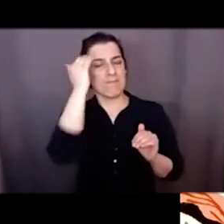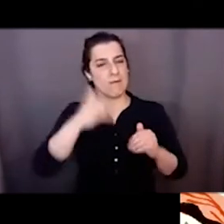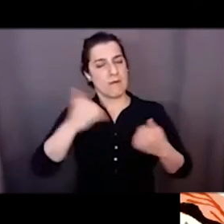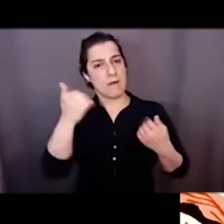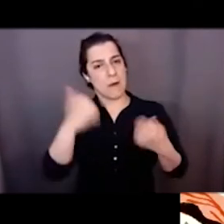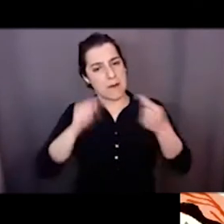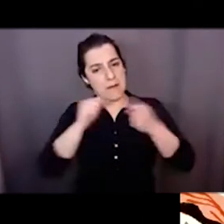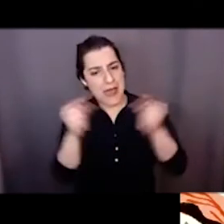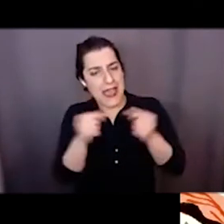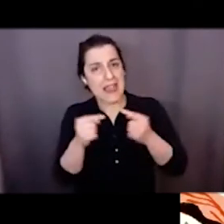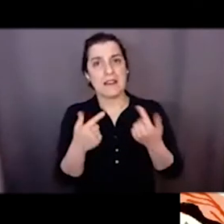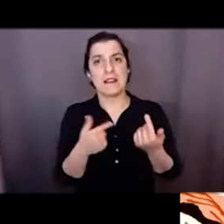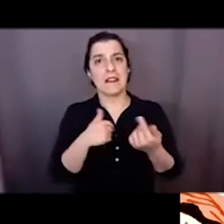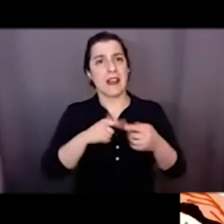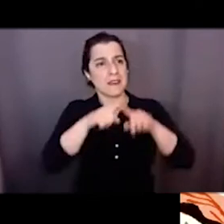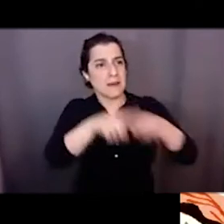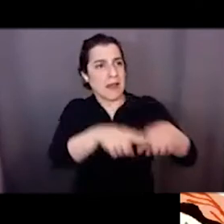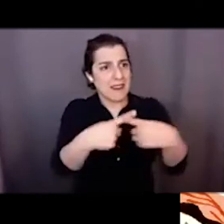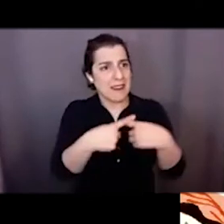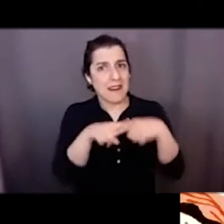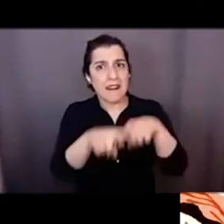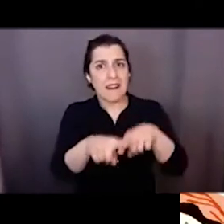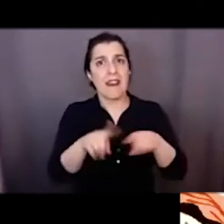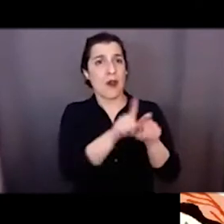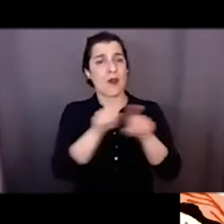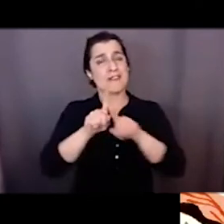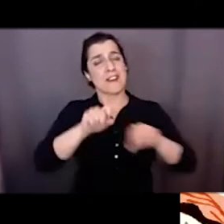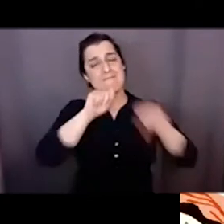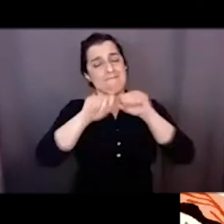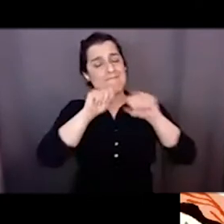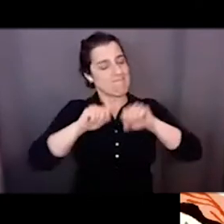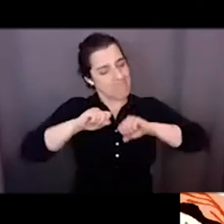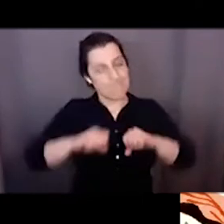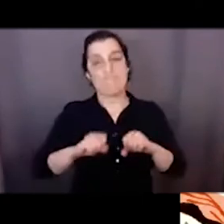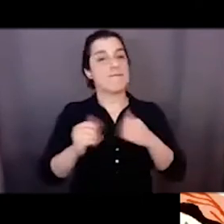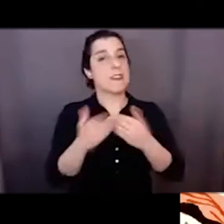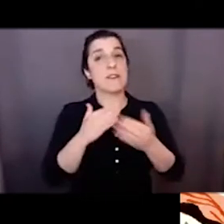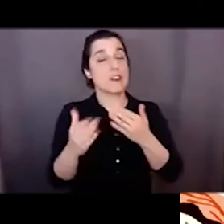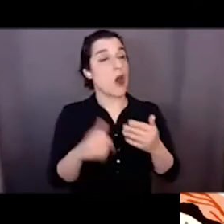of resilience when there's less than perfect help health, uh,